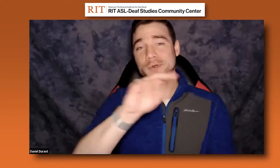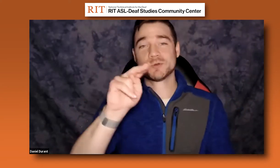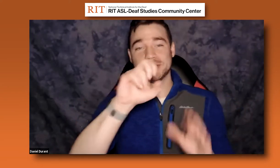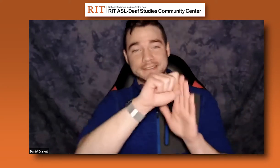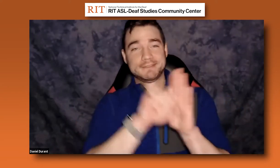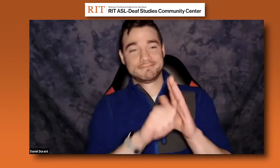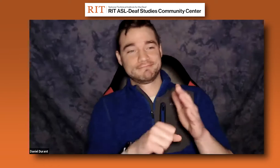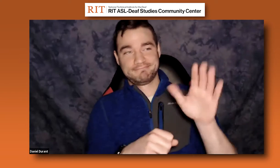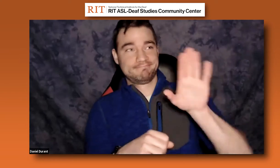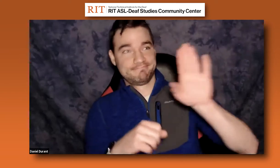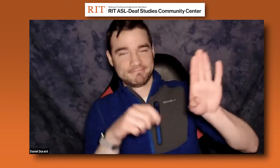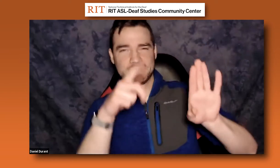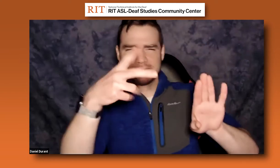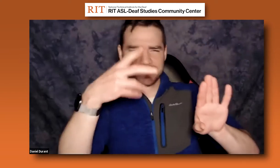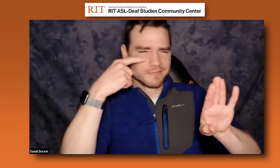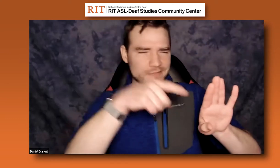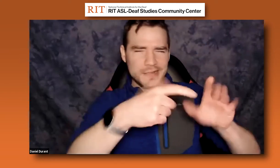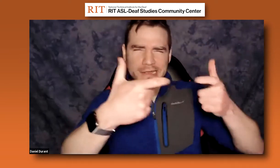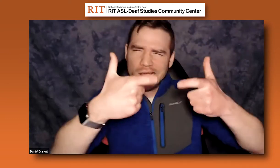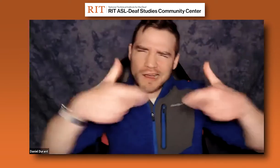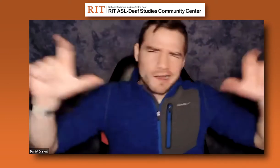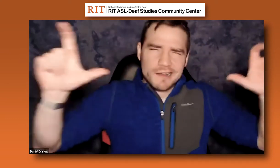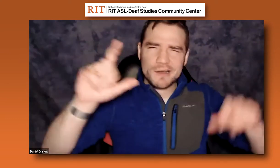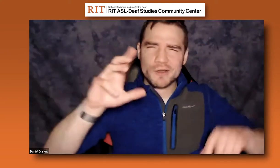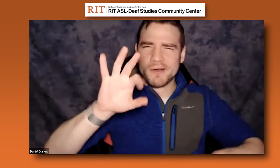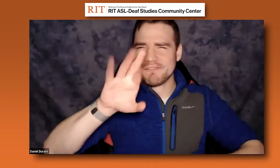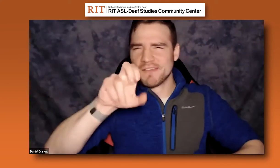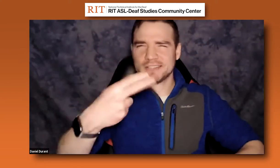So Minnesota, if you don't know, is a state,